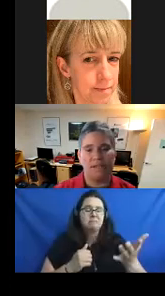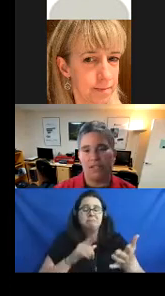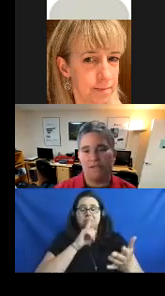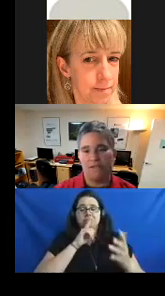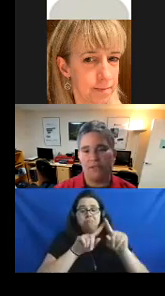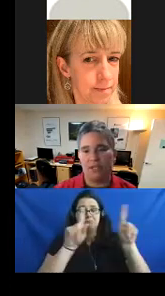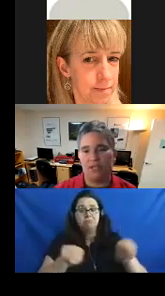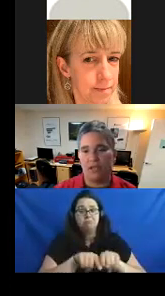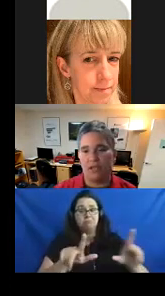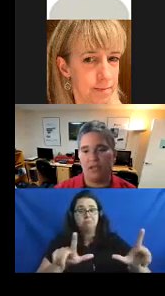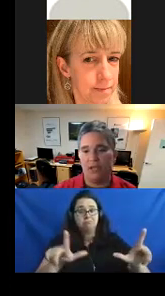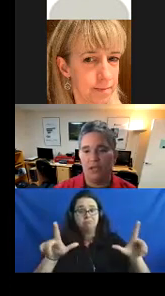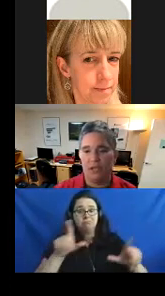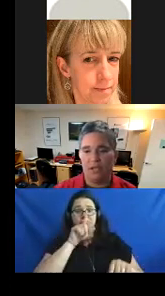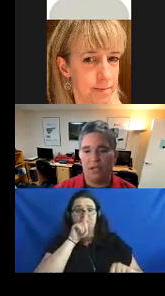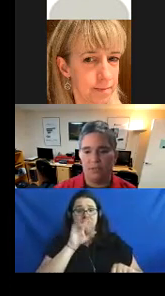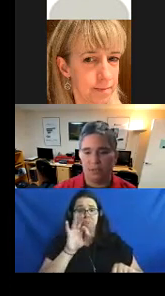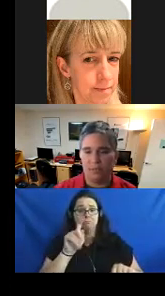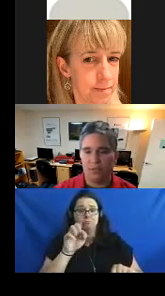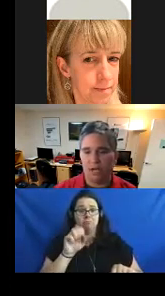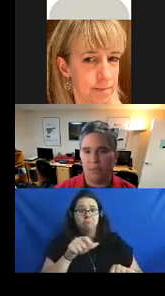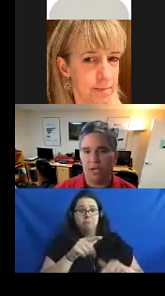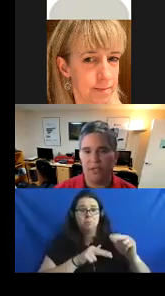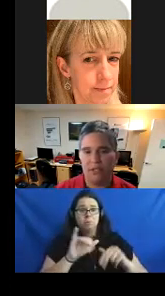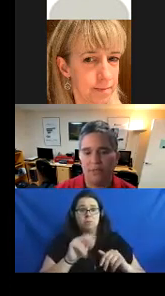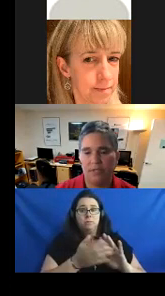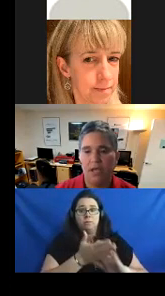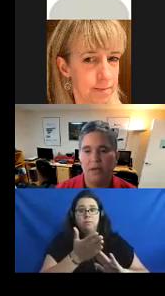FEATURES IN THE BUILT-IN OPERATING SYSTEMS, BUT CHROME